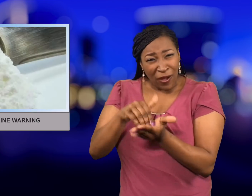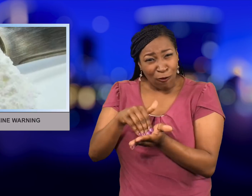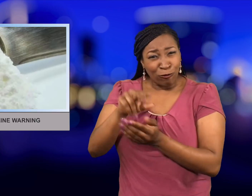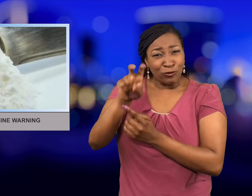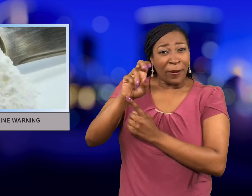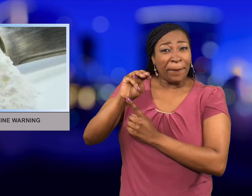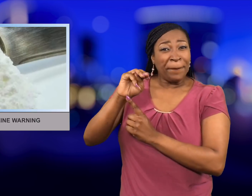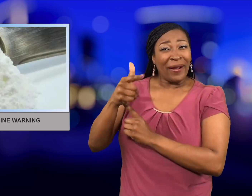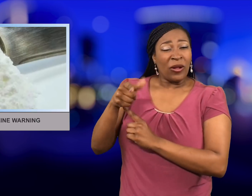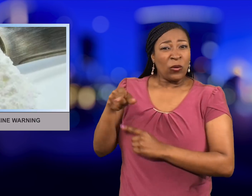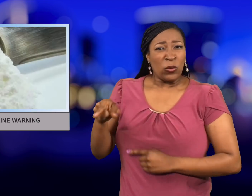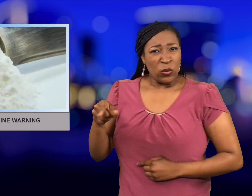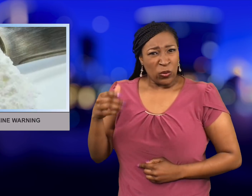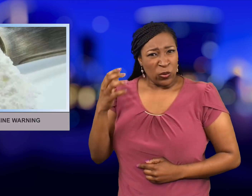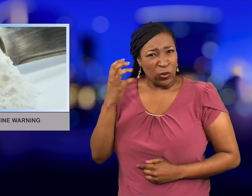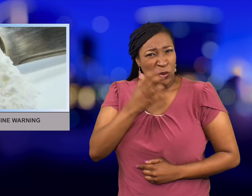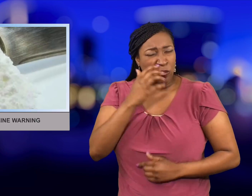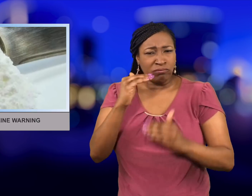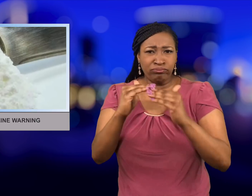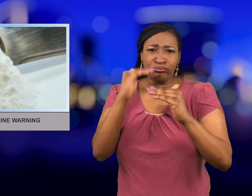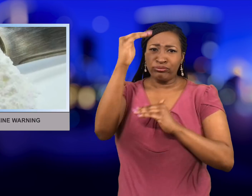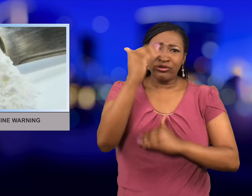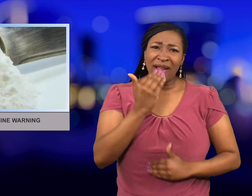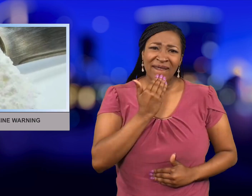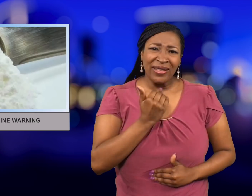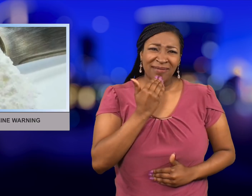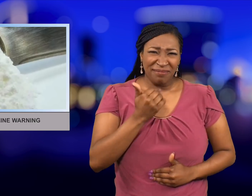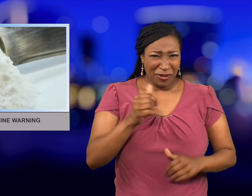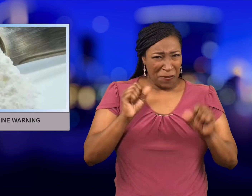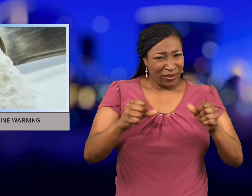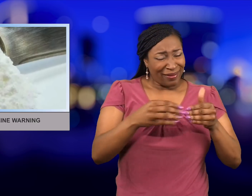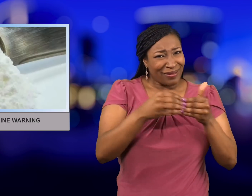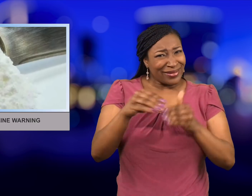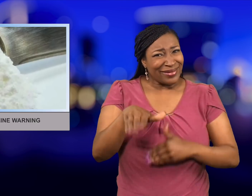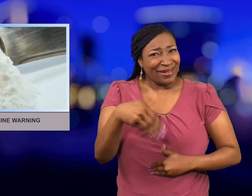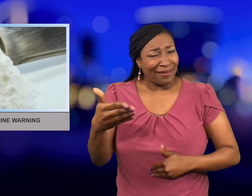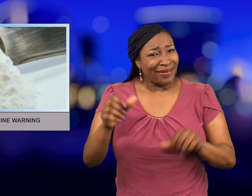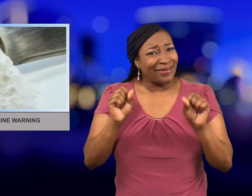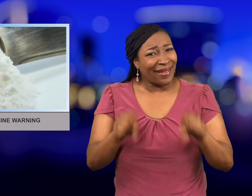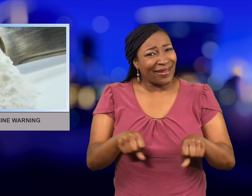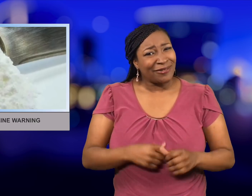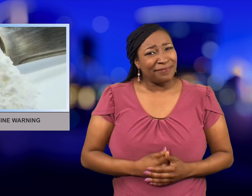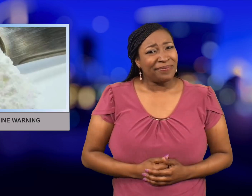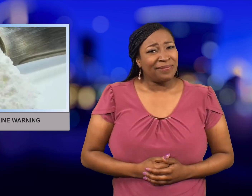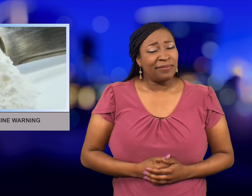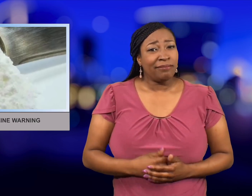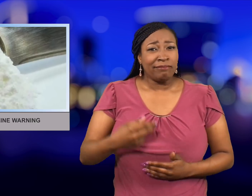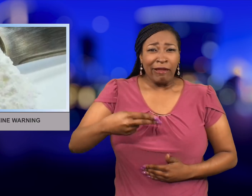of 28 cups of coffee, which can be fatal.